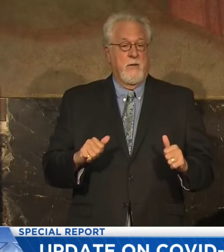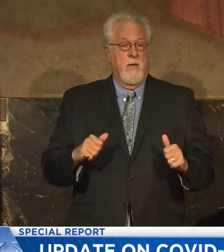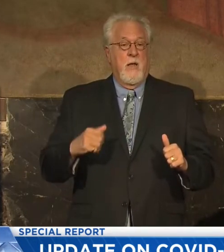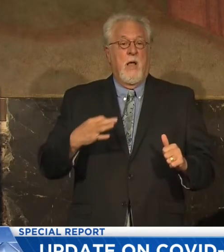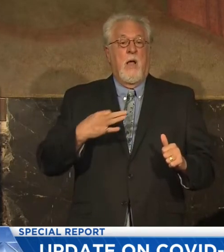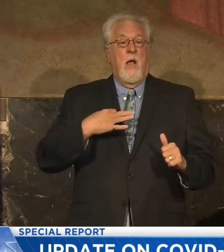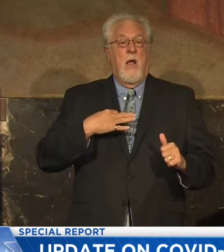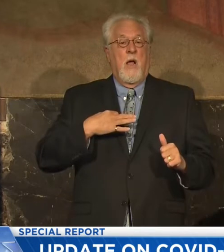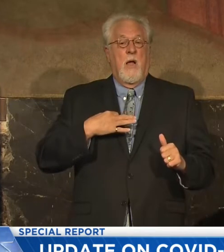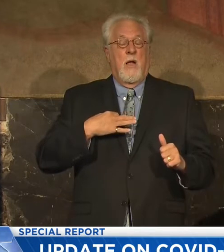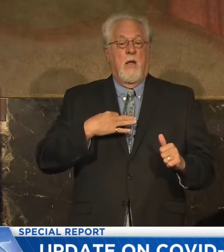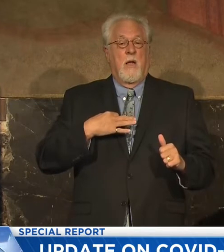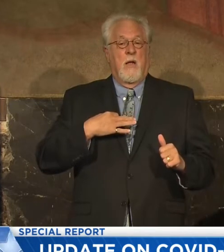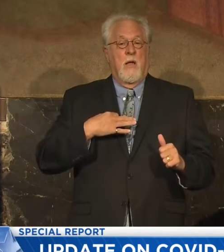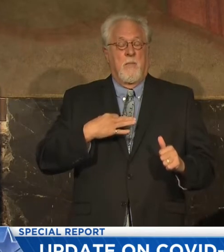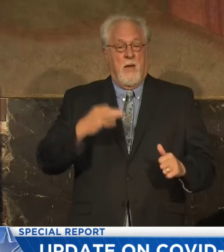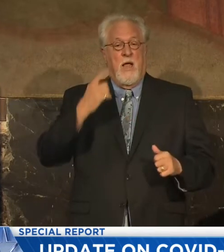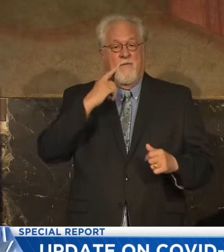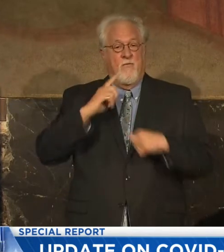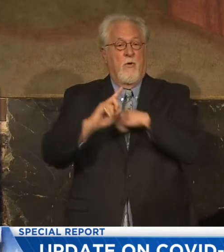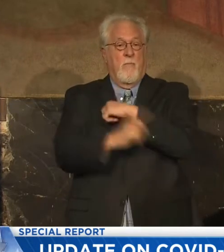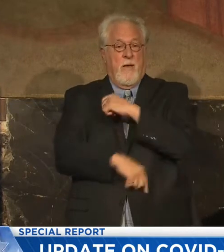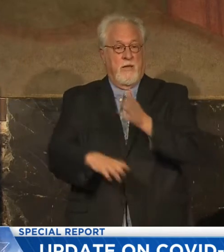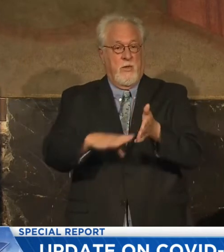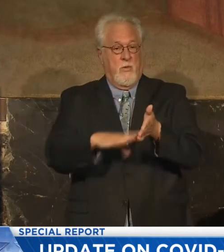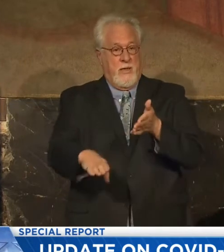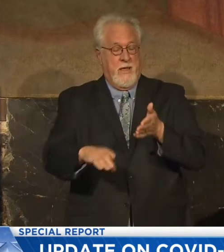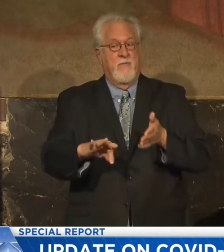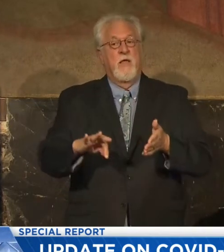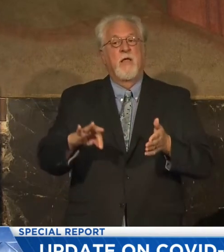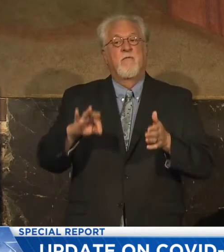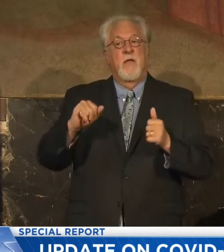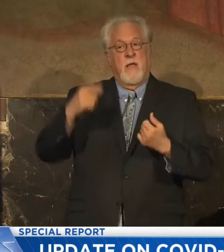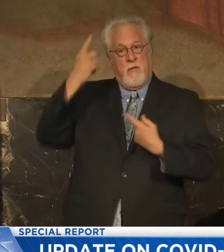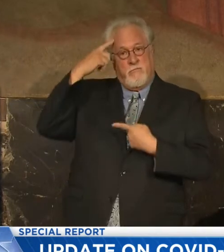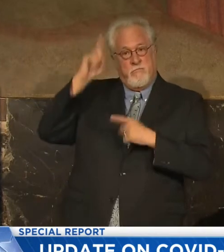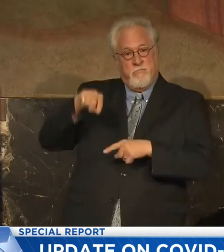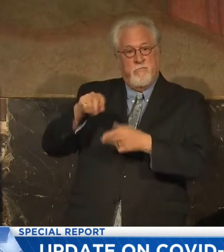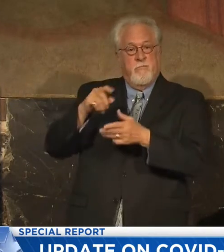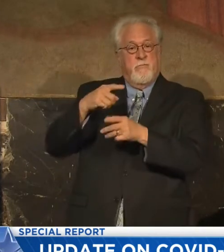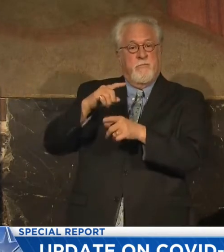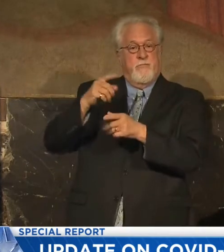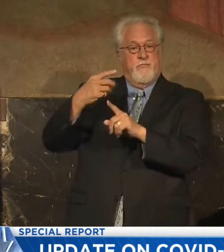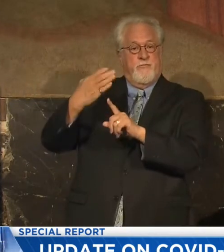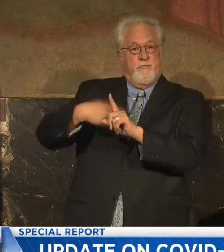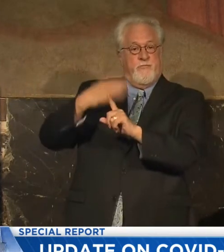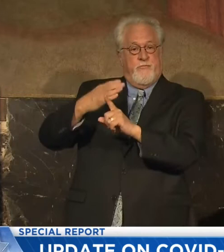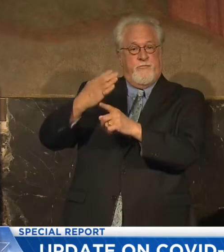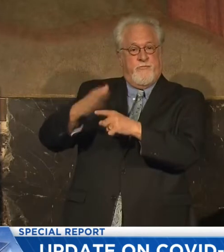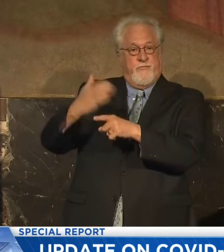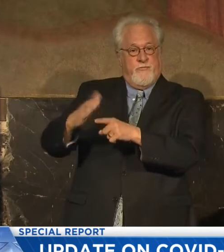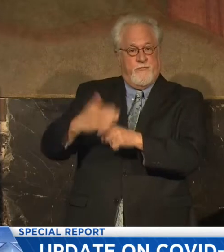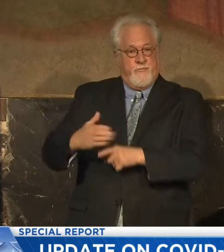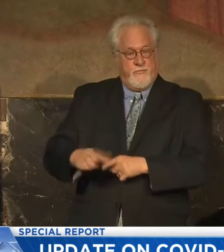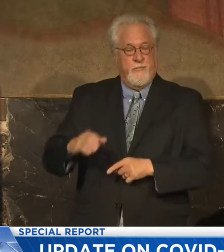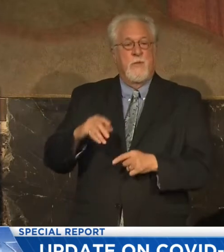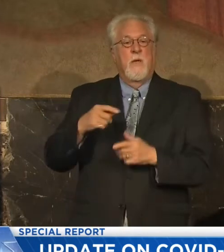IF A TAXPAYER CANNOT REMIT THE SALES TAX AND INTEREST BY JUNE 30TH, THEY MAY STILL BE